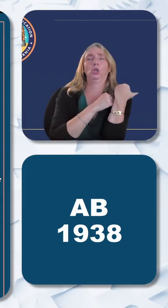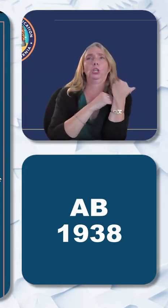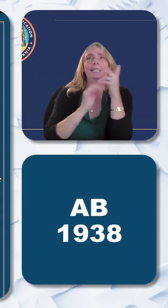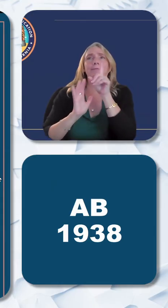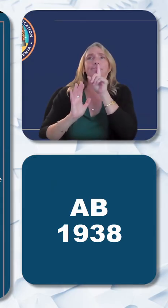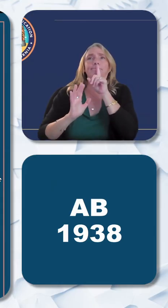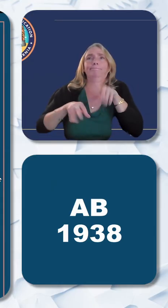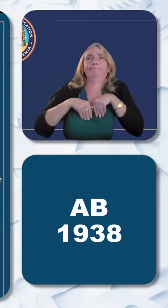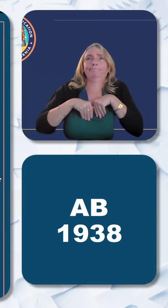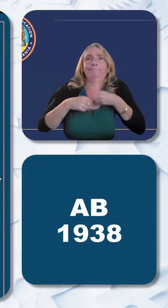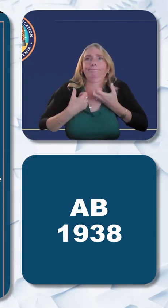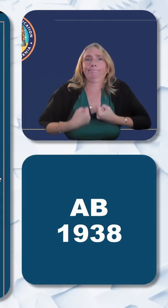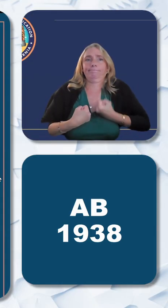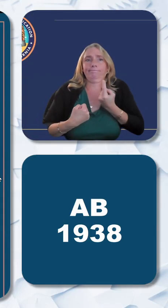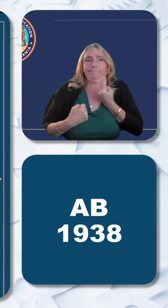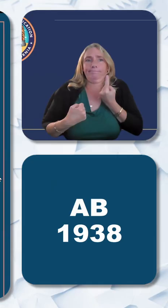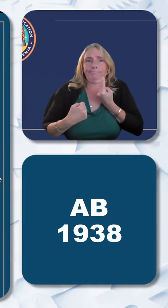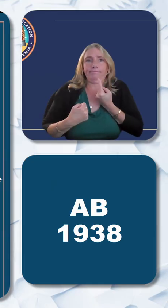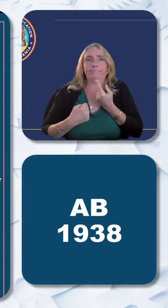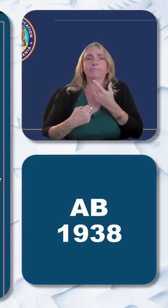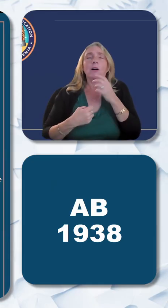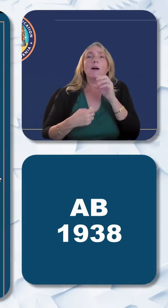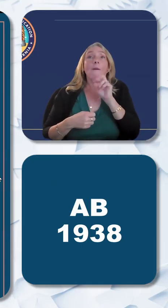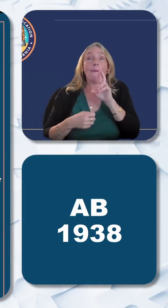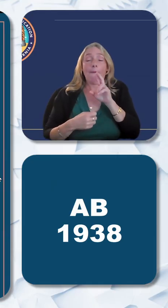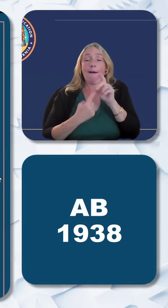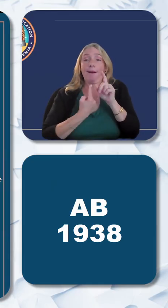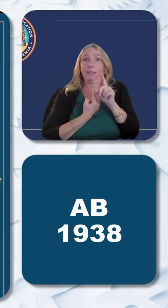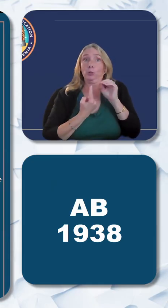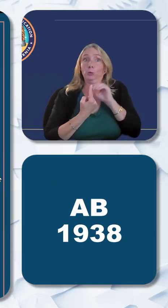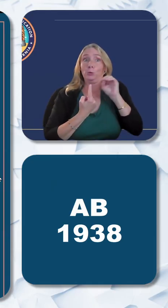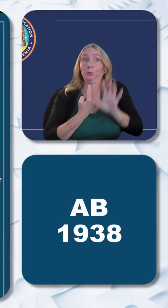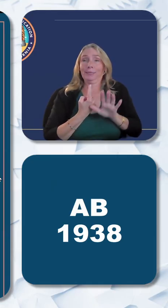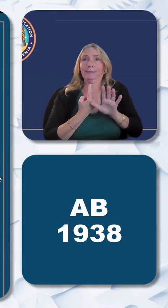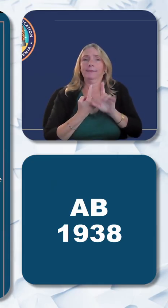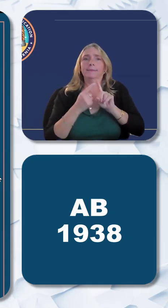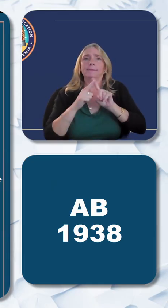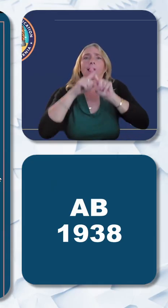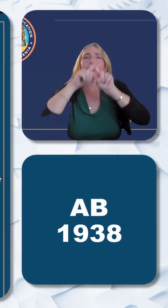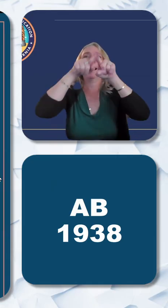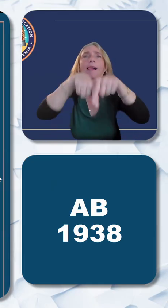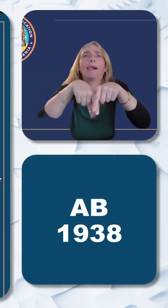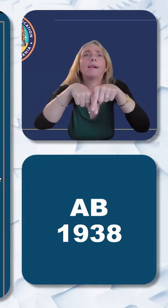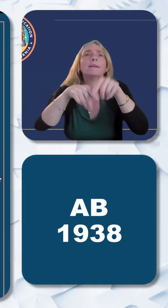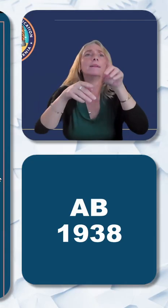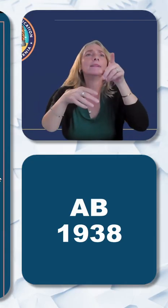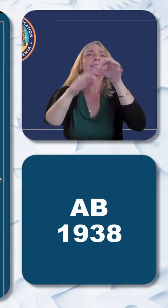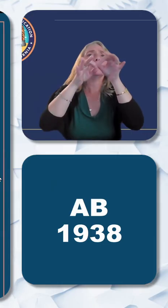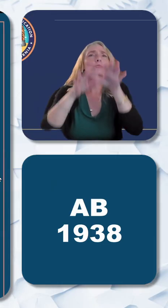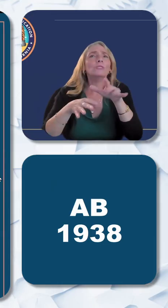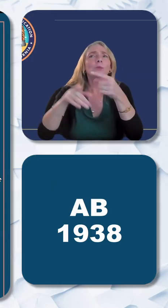And we don't want to put the burden on the student to take on that isolation.